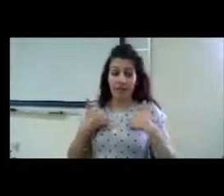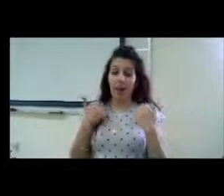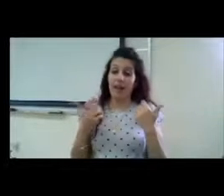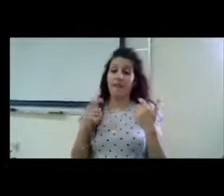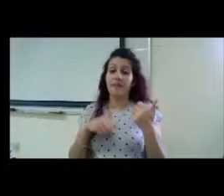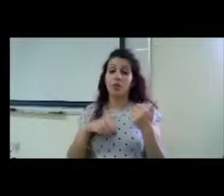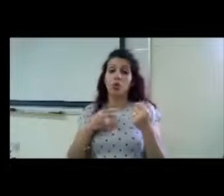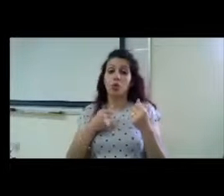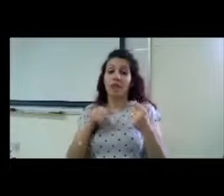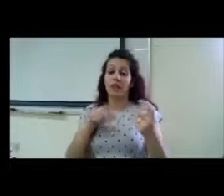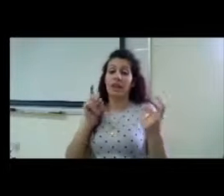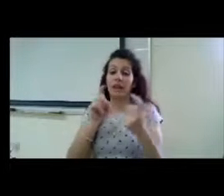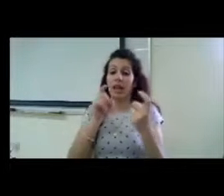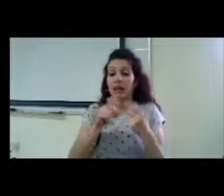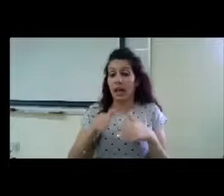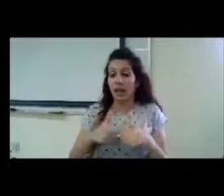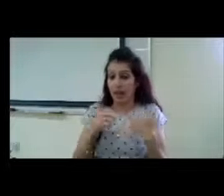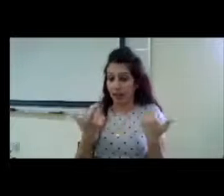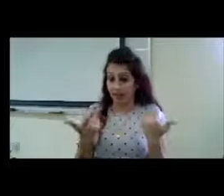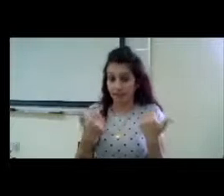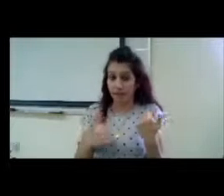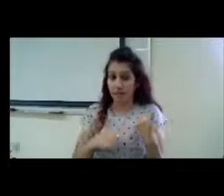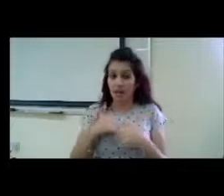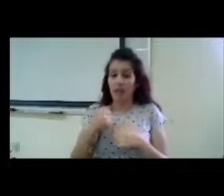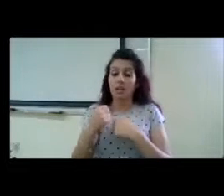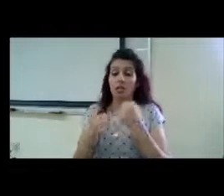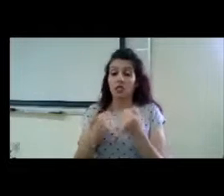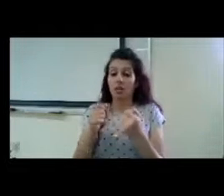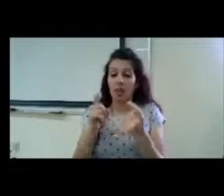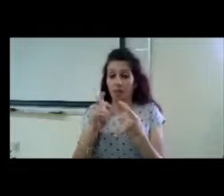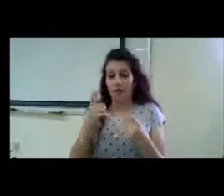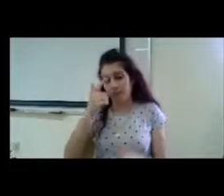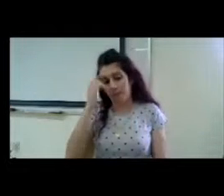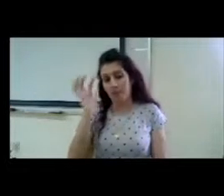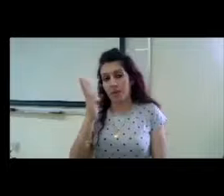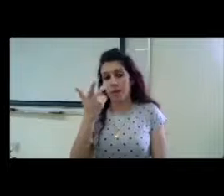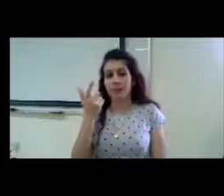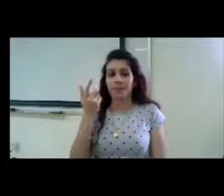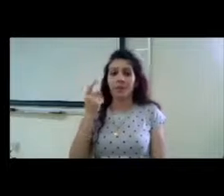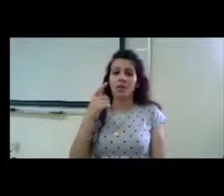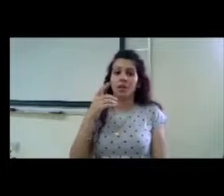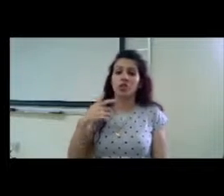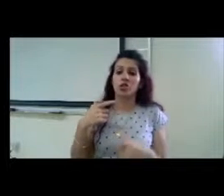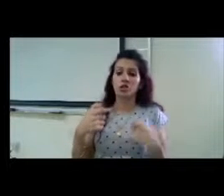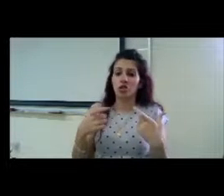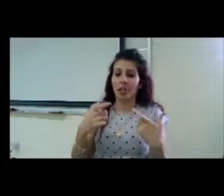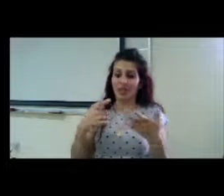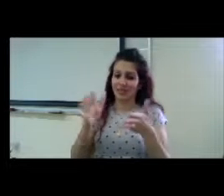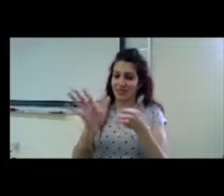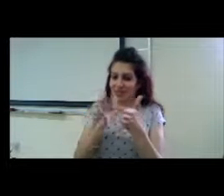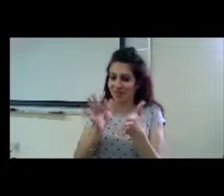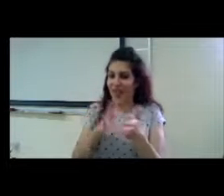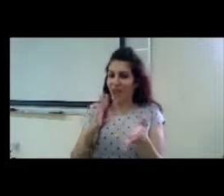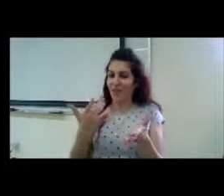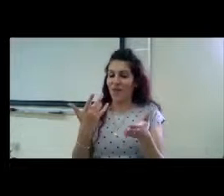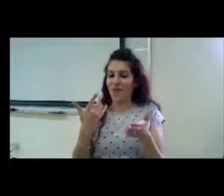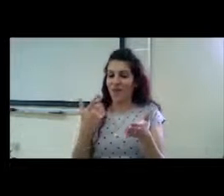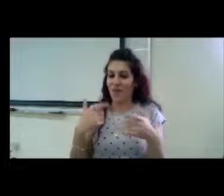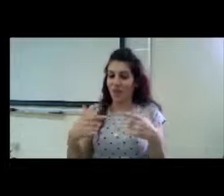support again which I highlighted especially when we were working with some of the facilitators and reaching out to the most vulnerable children with